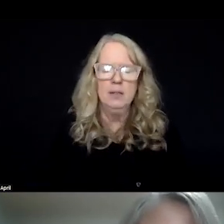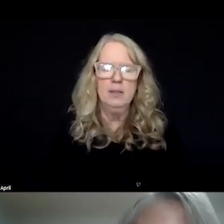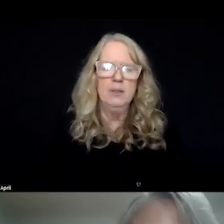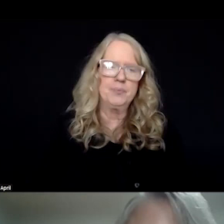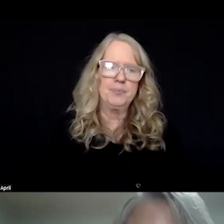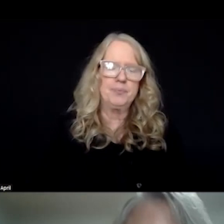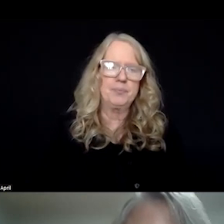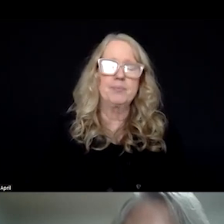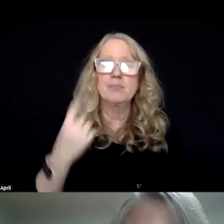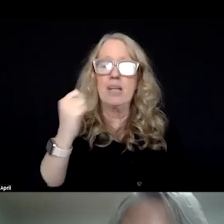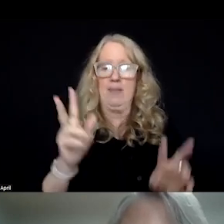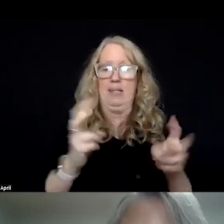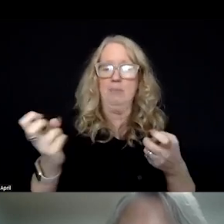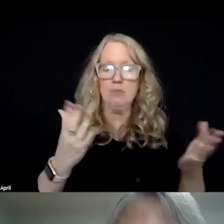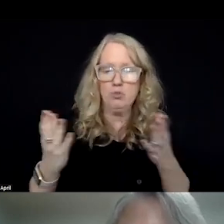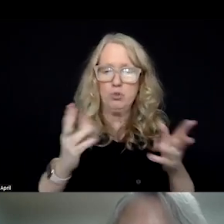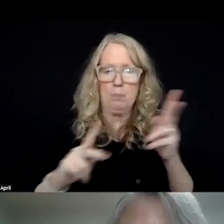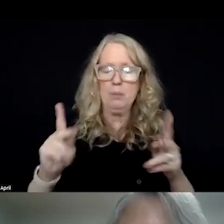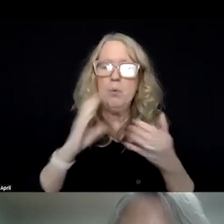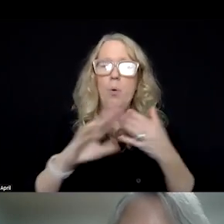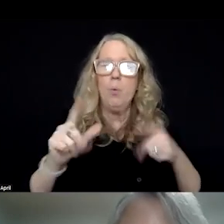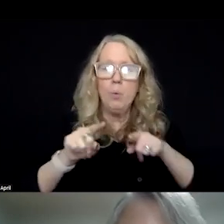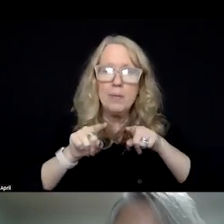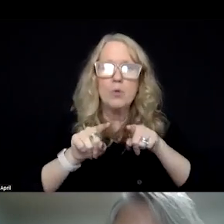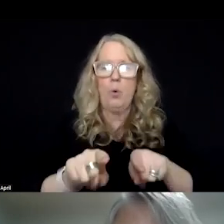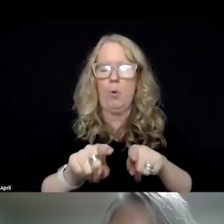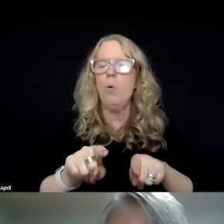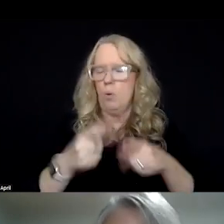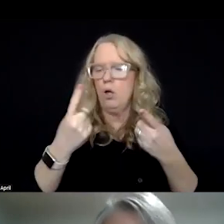ISSUE OF SERVING FOLKS WITH MENTAL ILLNESS AND INTELLECTUAL